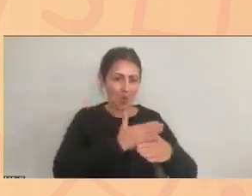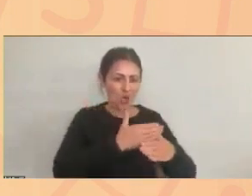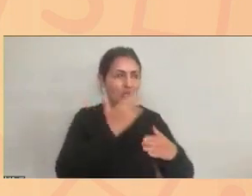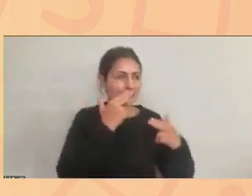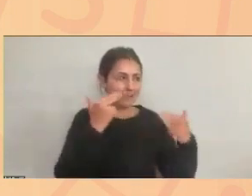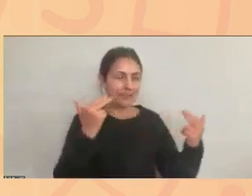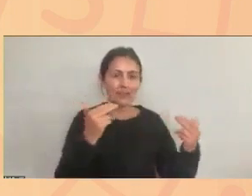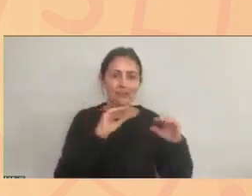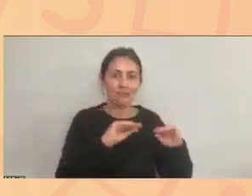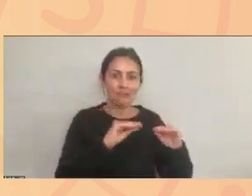So that's (UNKNOWN).